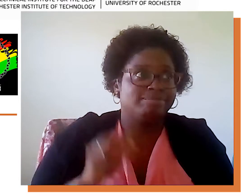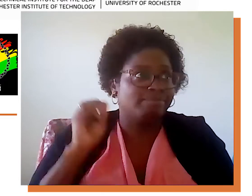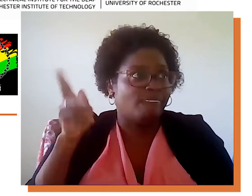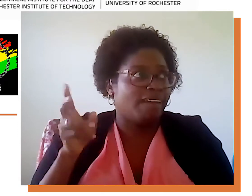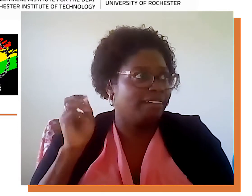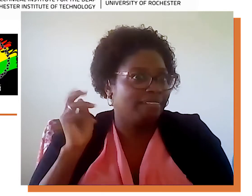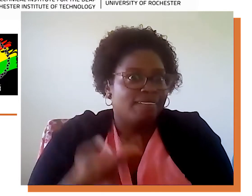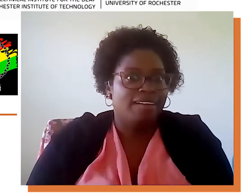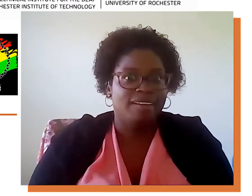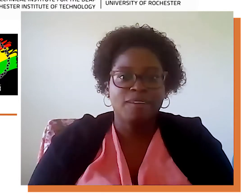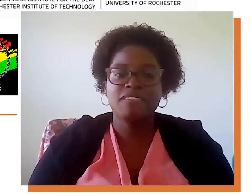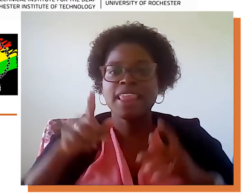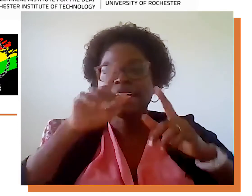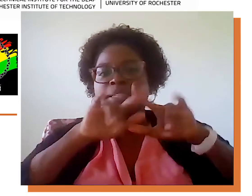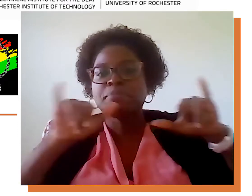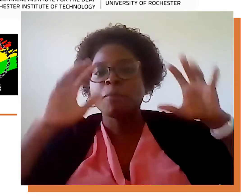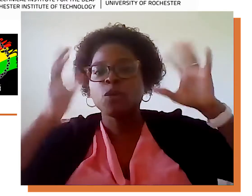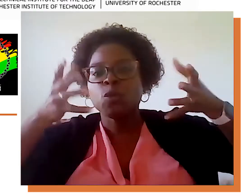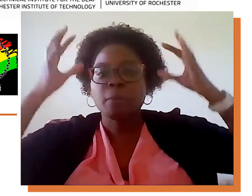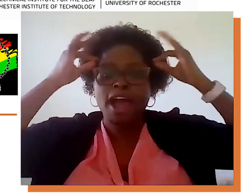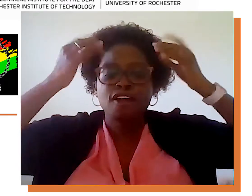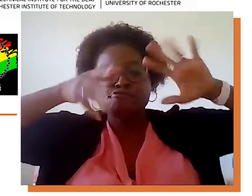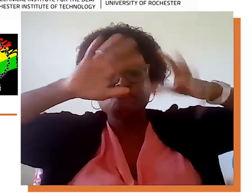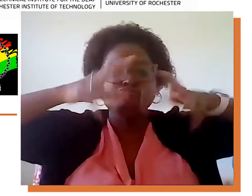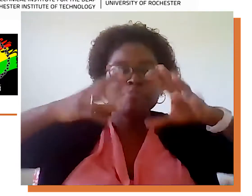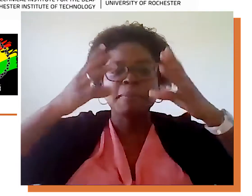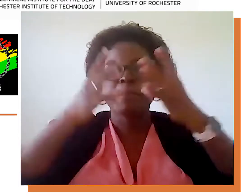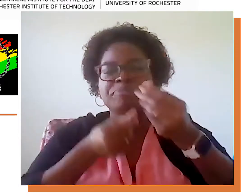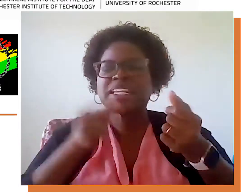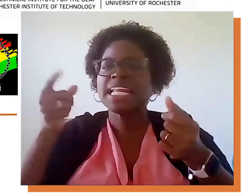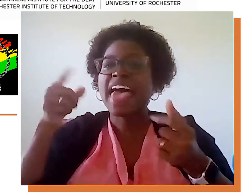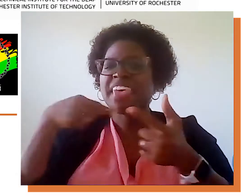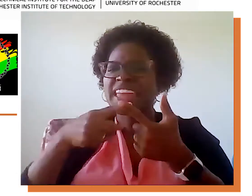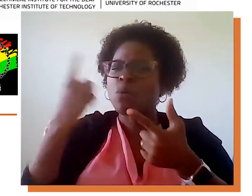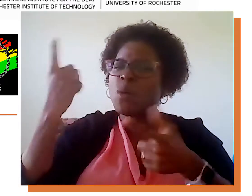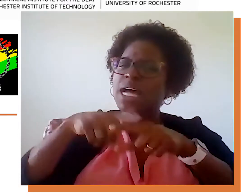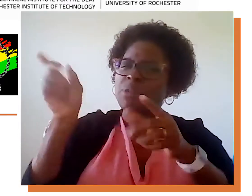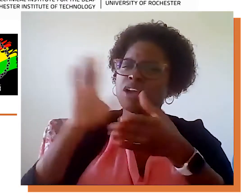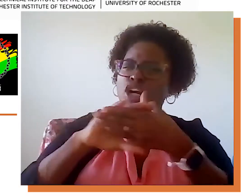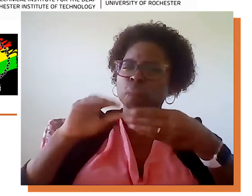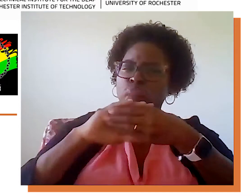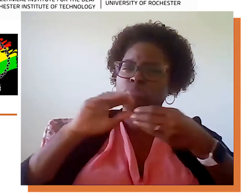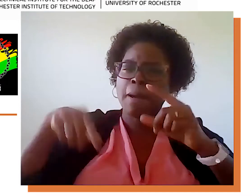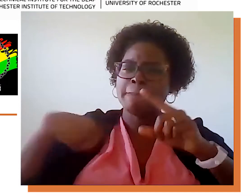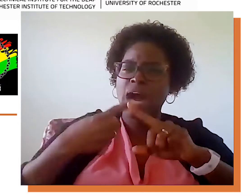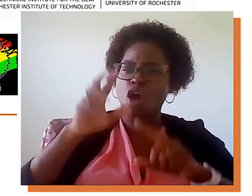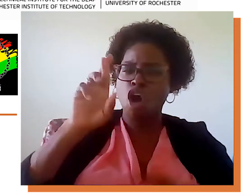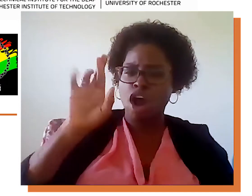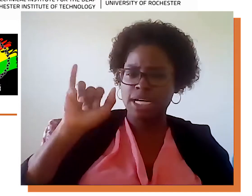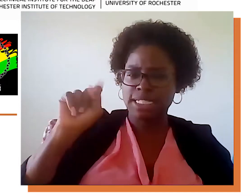"in front of a big crowd, audience of people watching you, and you're gonna be a big star."